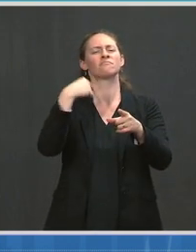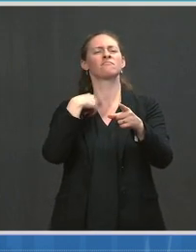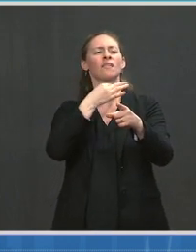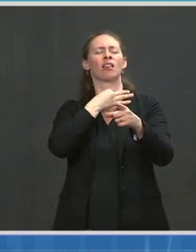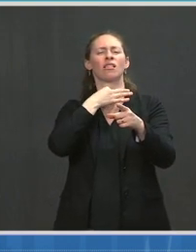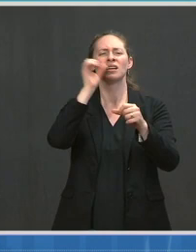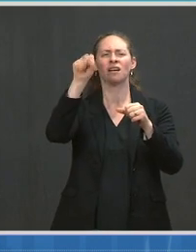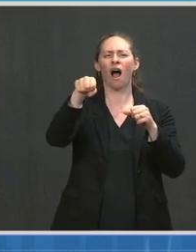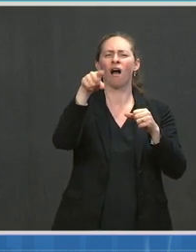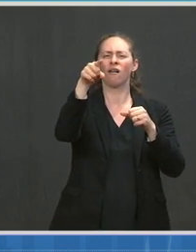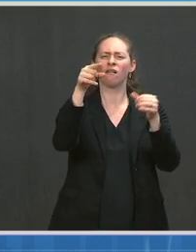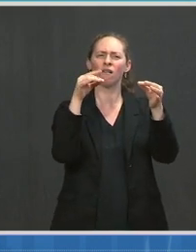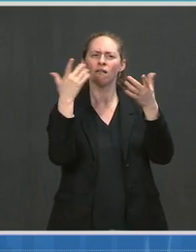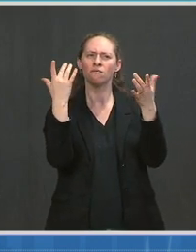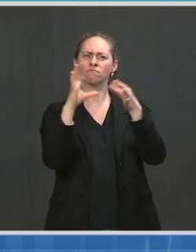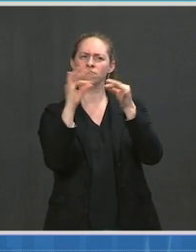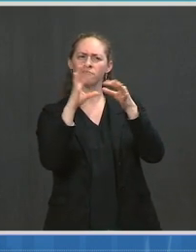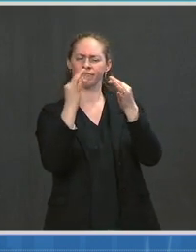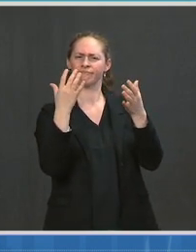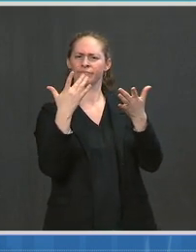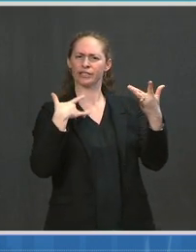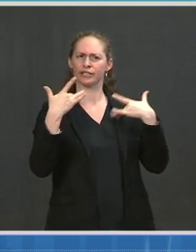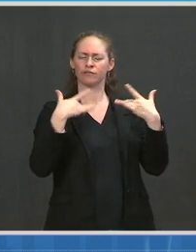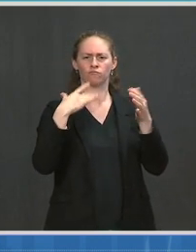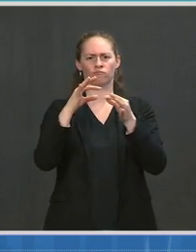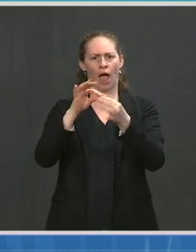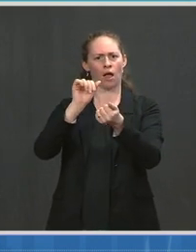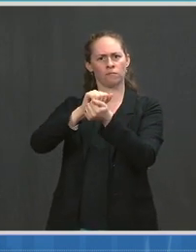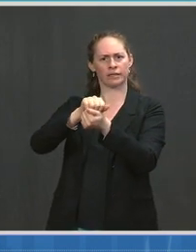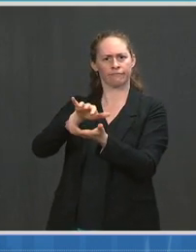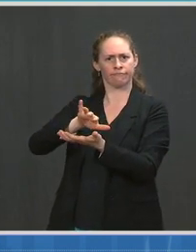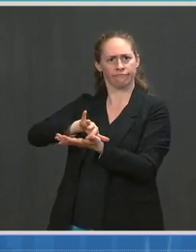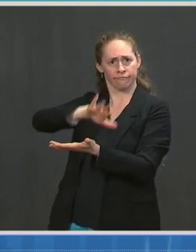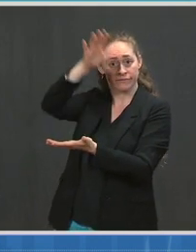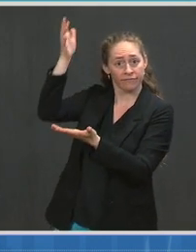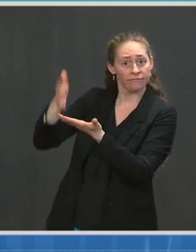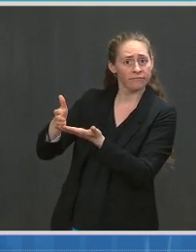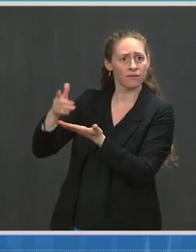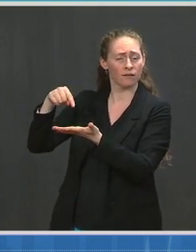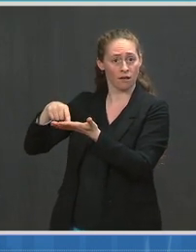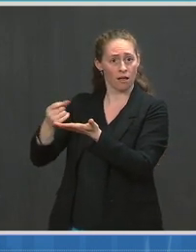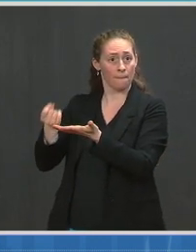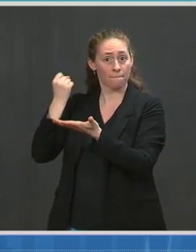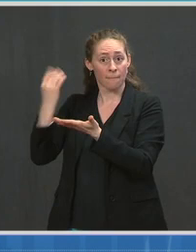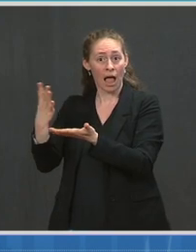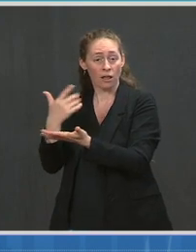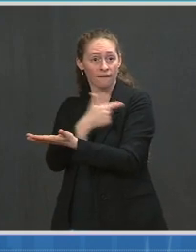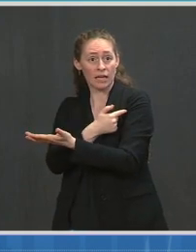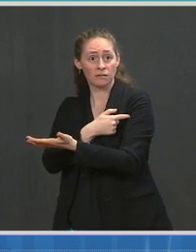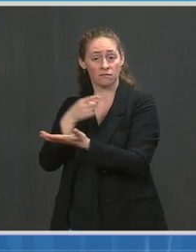are going to hit their Q1 targets? Are you having any hiccups there or are things looking good and Dr. Fauci or Dr. Walensky,